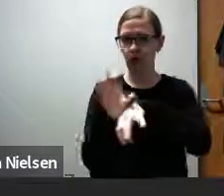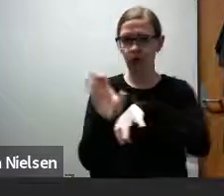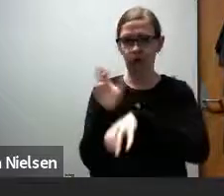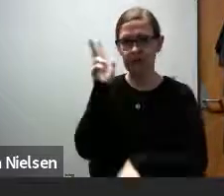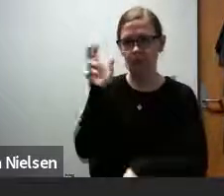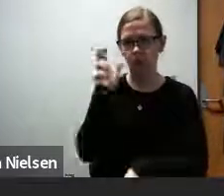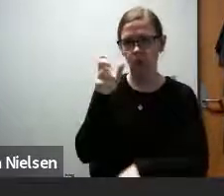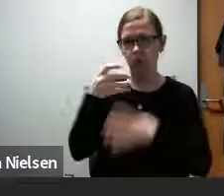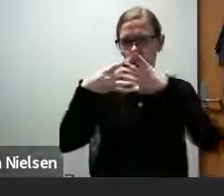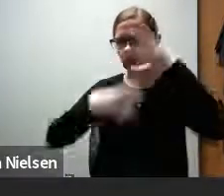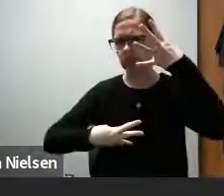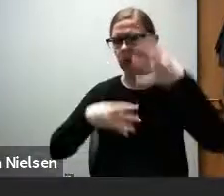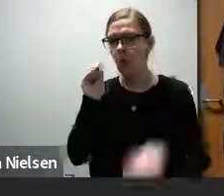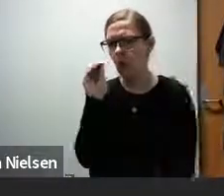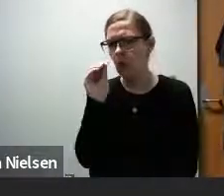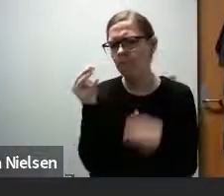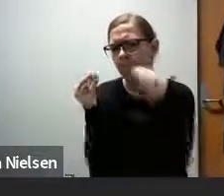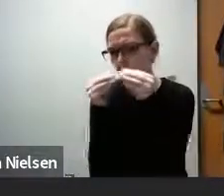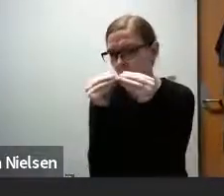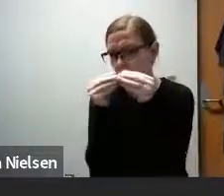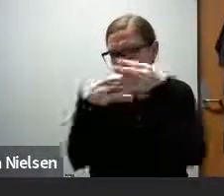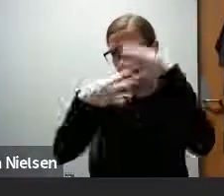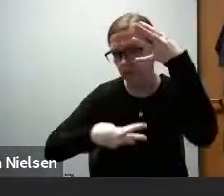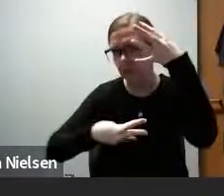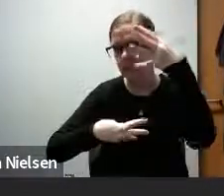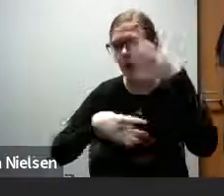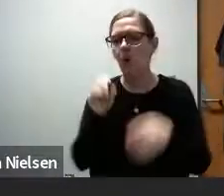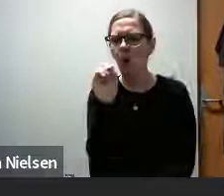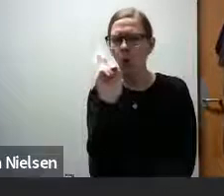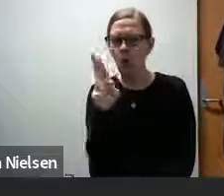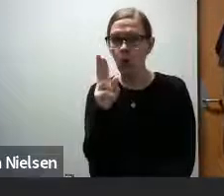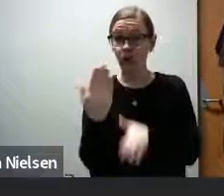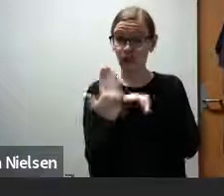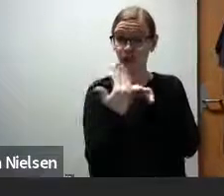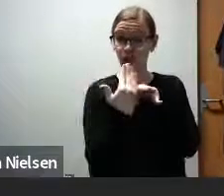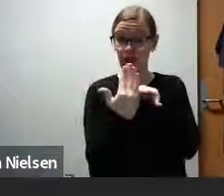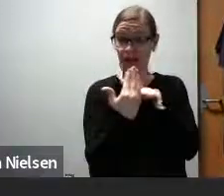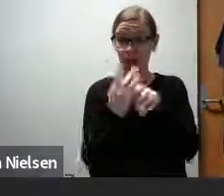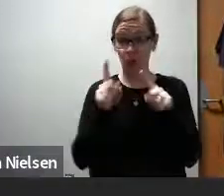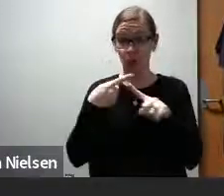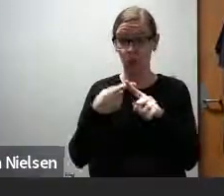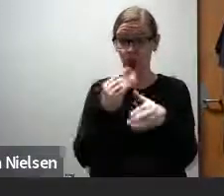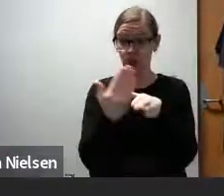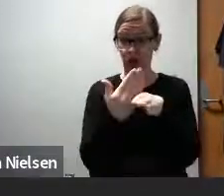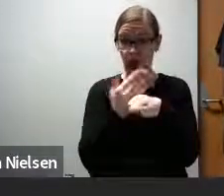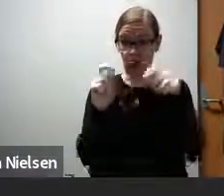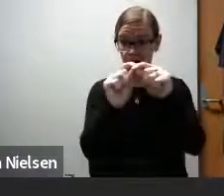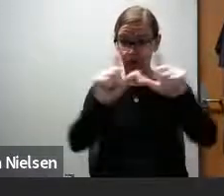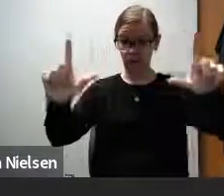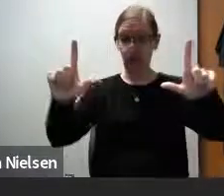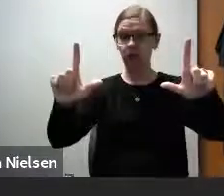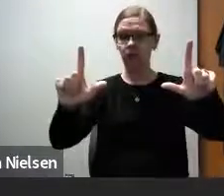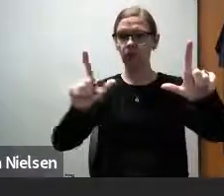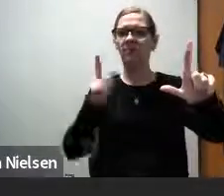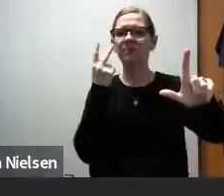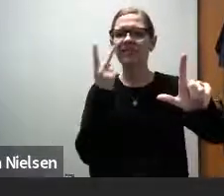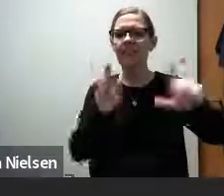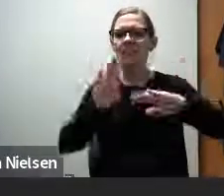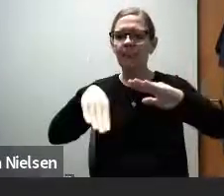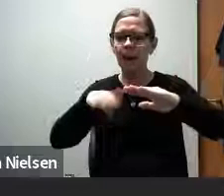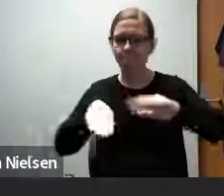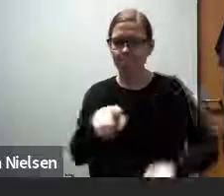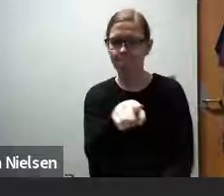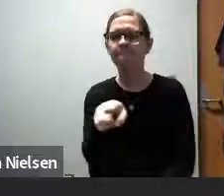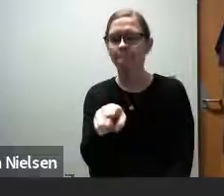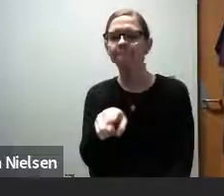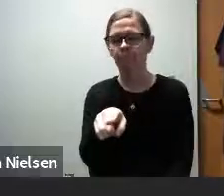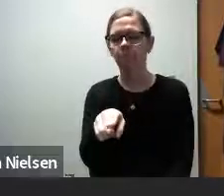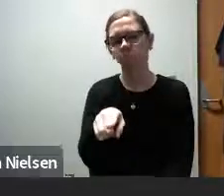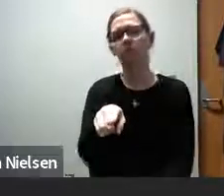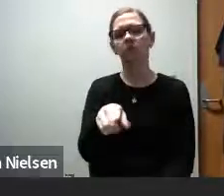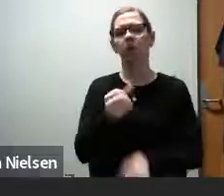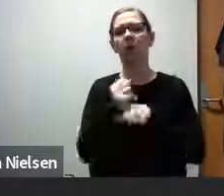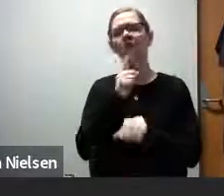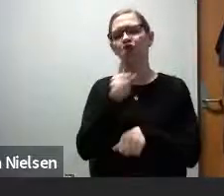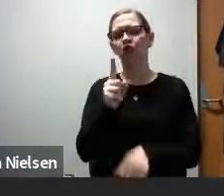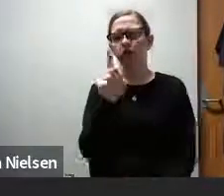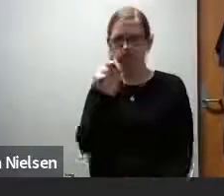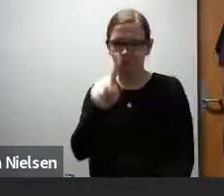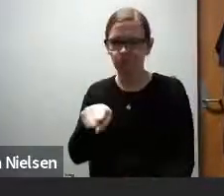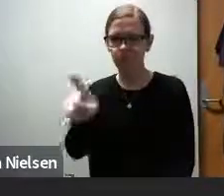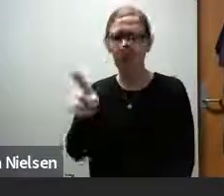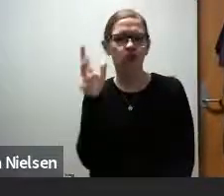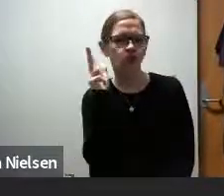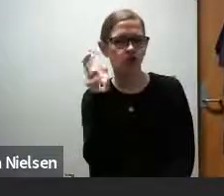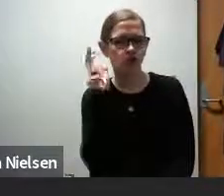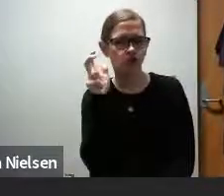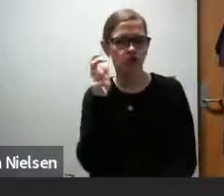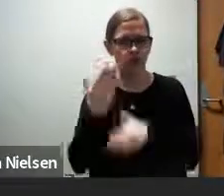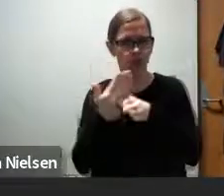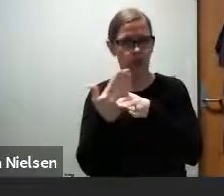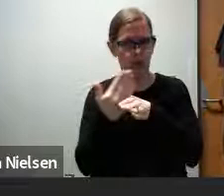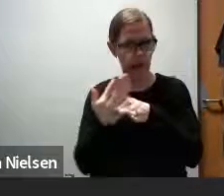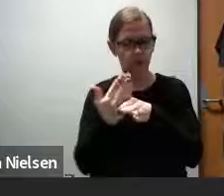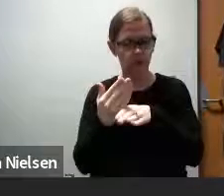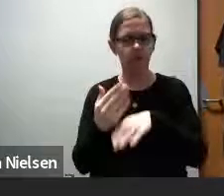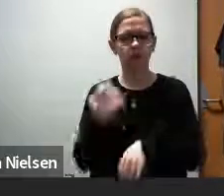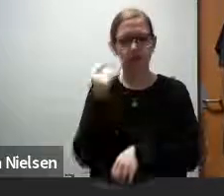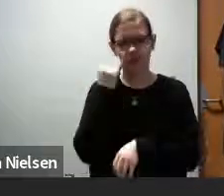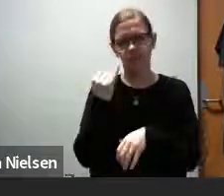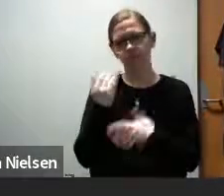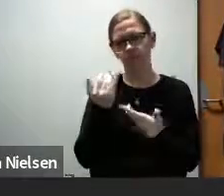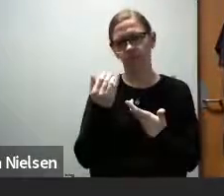Right here, or when you click on the share button to share a screen and you'll see that down there at the bottom of that. So just make sure that you have that little check mark besides share computer sound if you're sharing anything with your students that they need to be able to hear